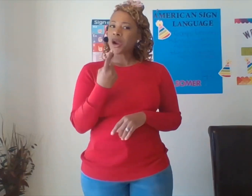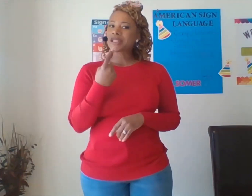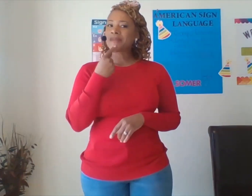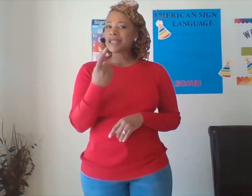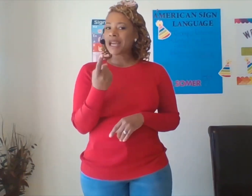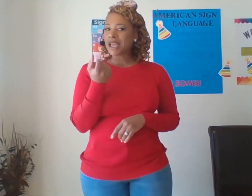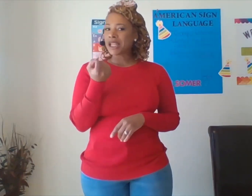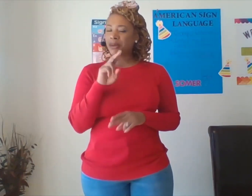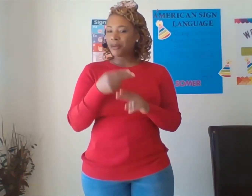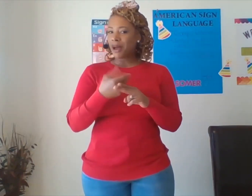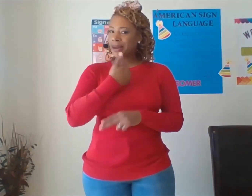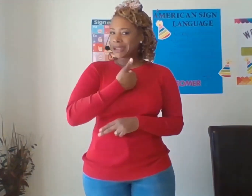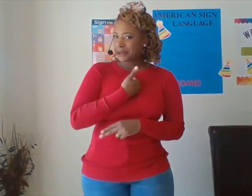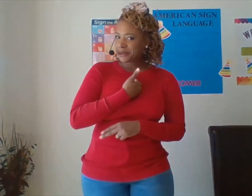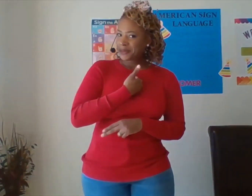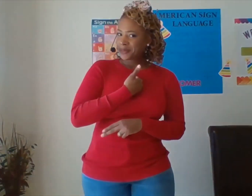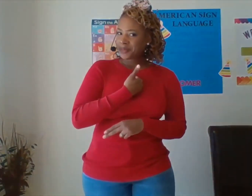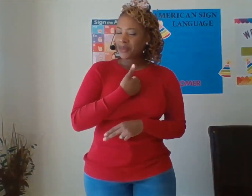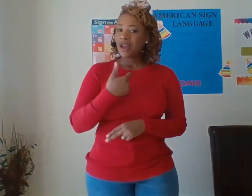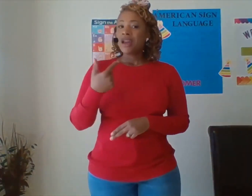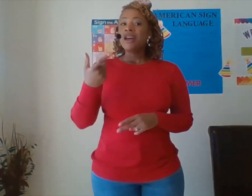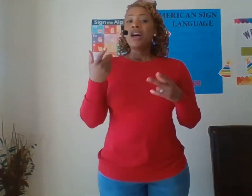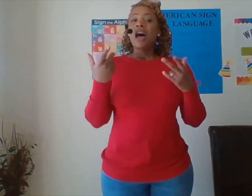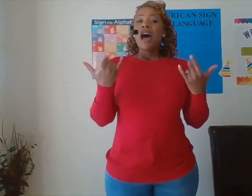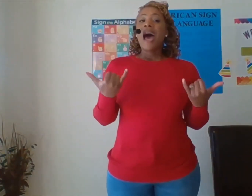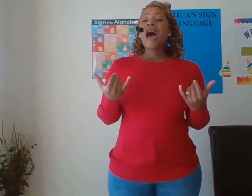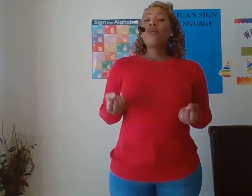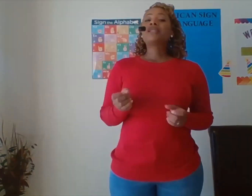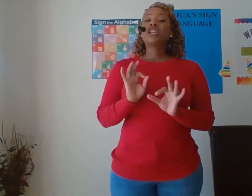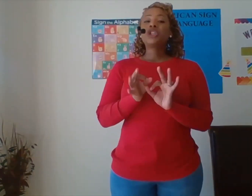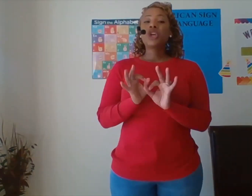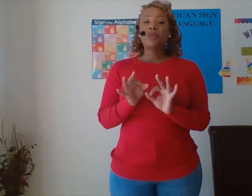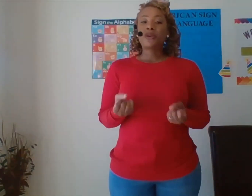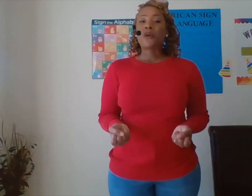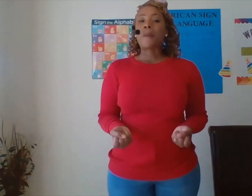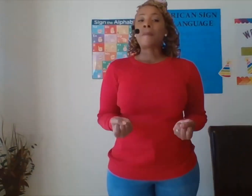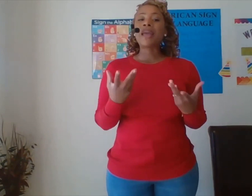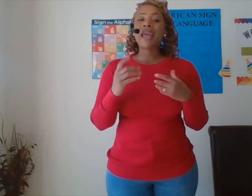let me tell you a little bit about myself I was an interpreter for many